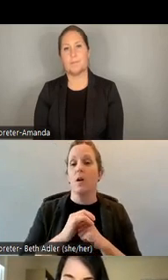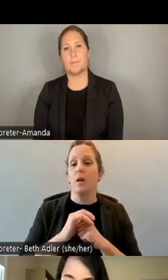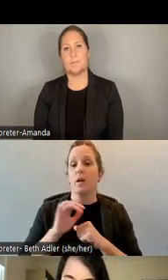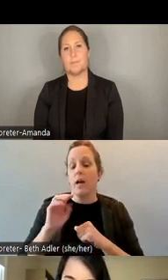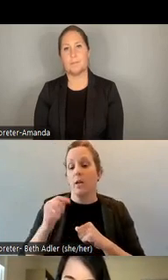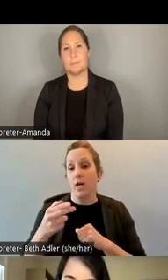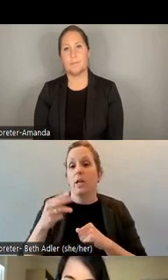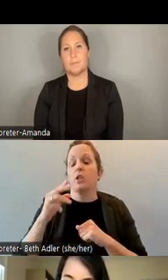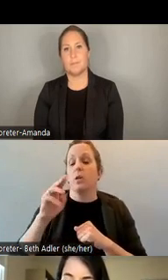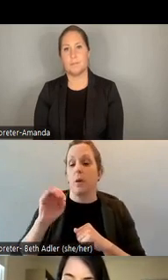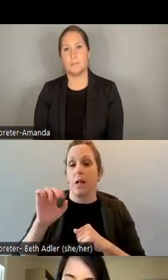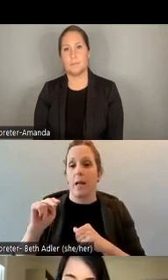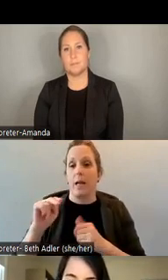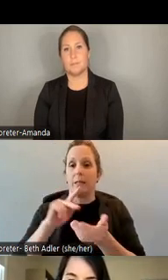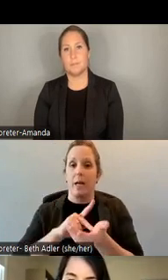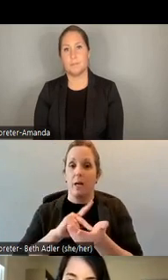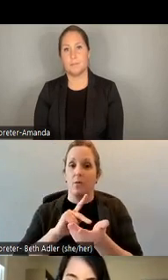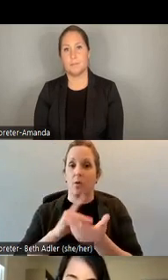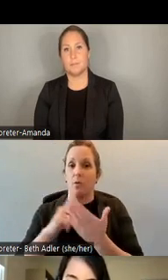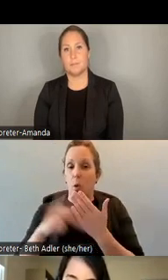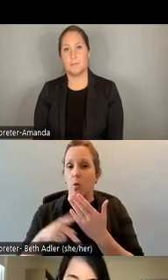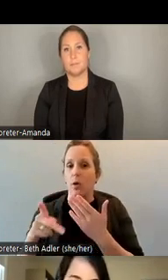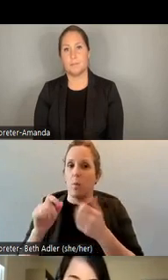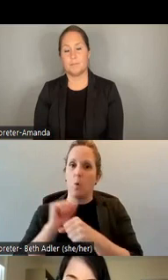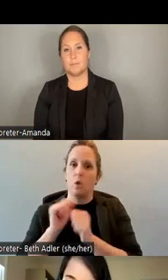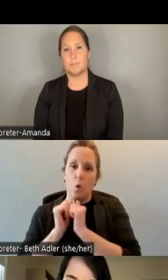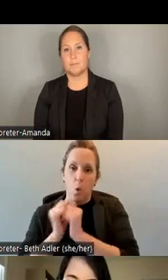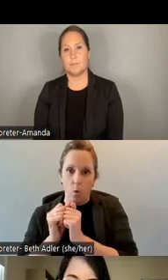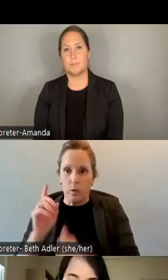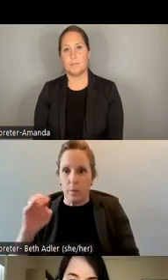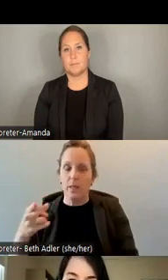with DMH I worked at the Lindemann shelter during residency which was a very formative experience